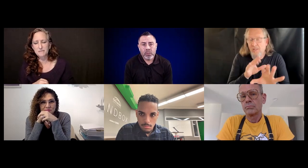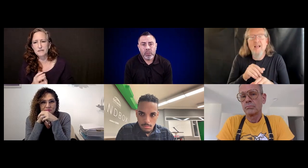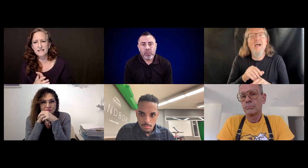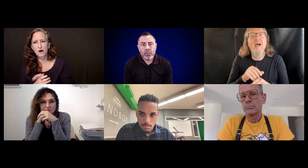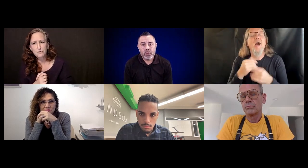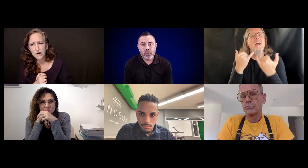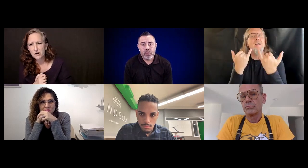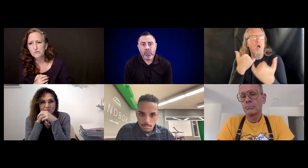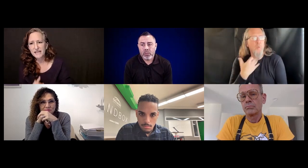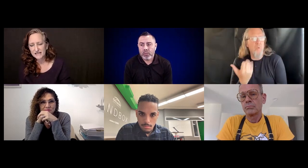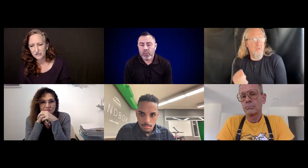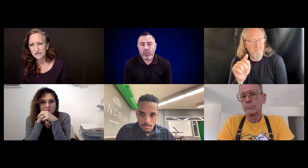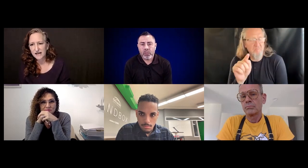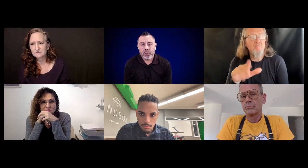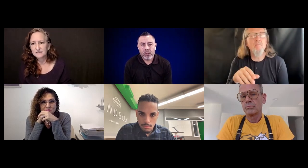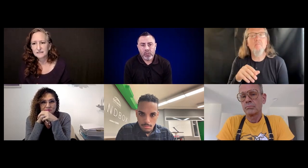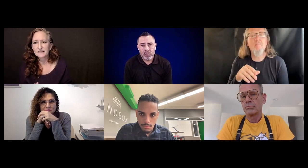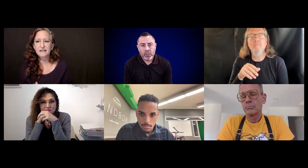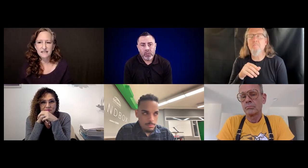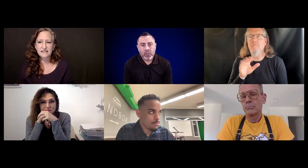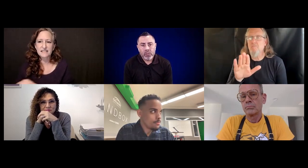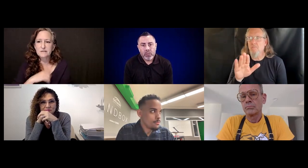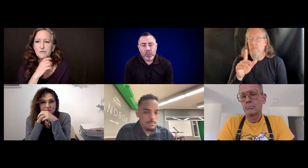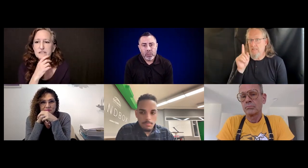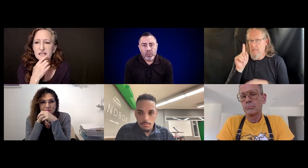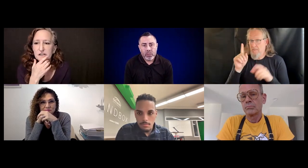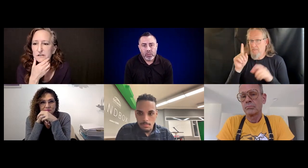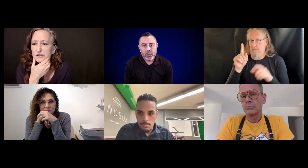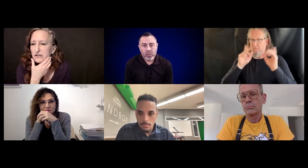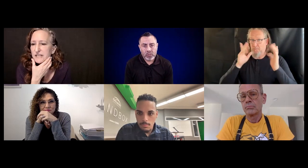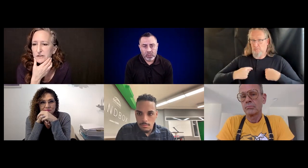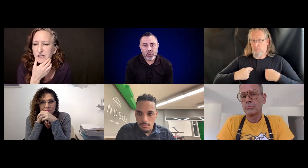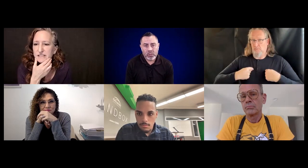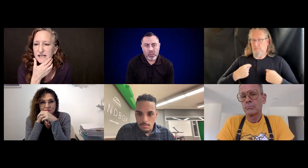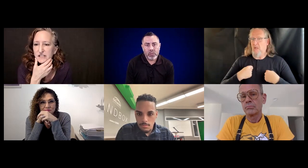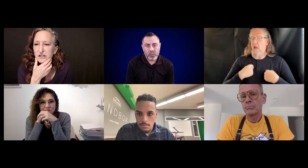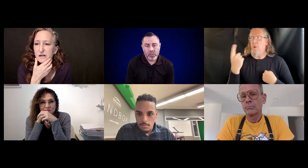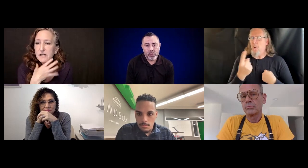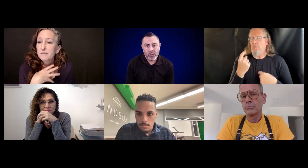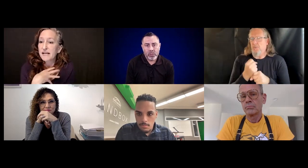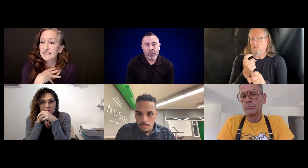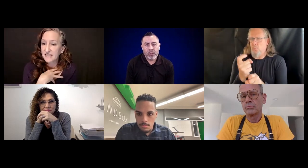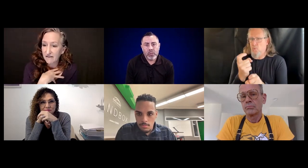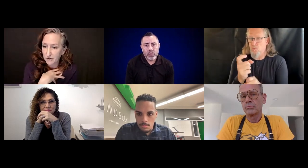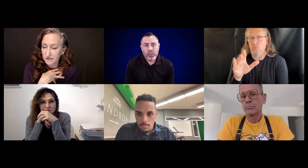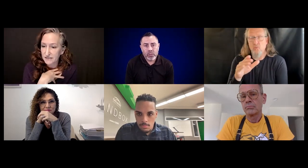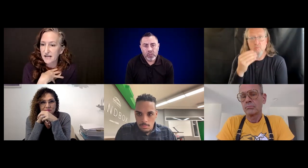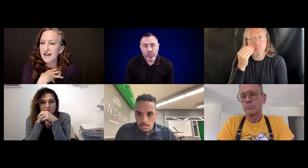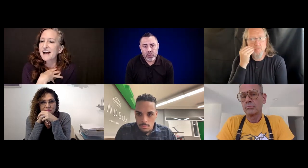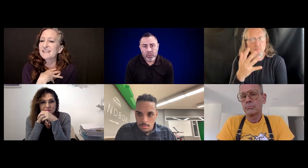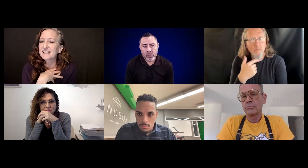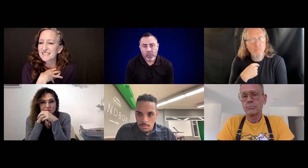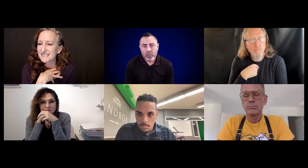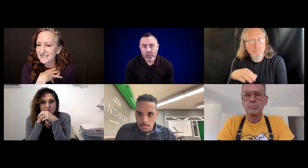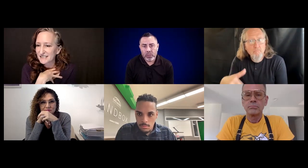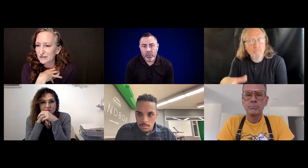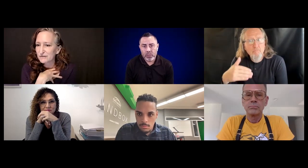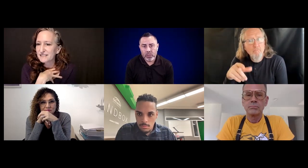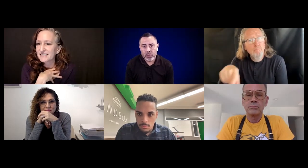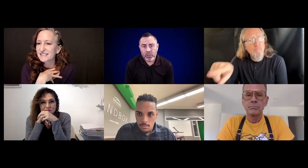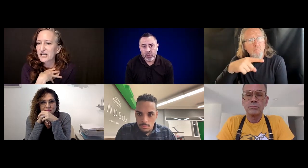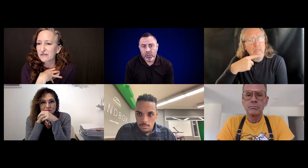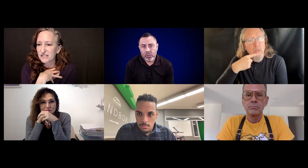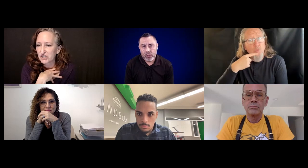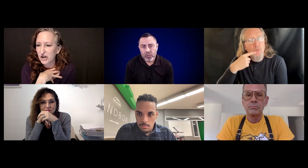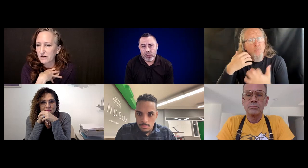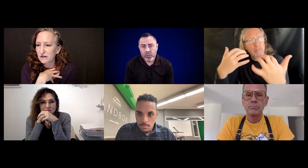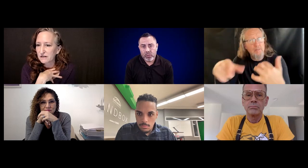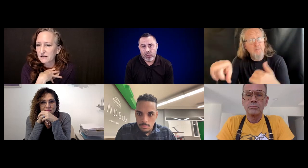We can't do that. And in these particular cultures that do not touch, but as a deaf person I I like to share this joke.